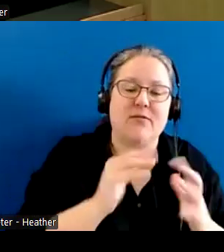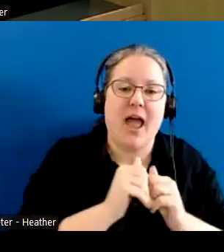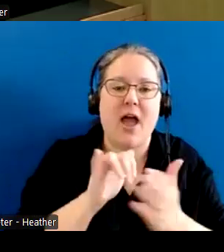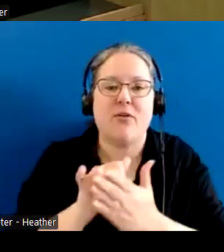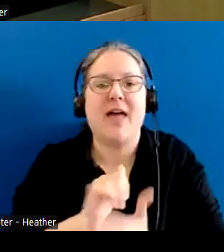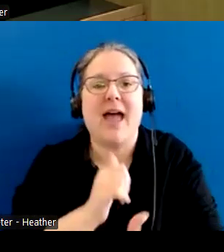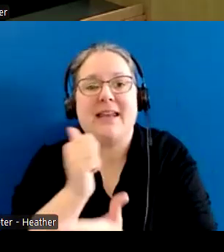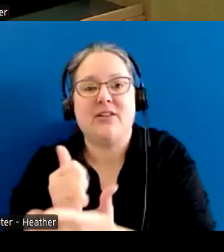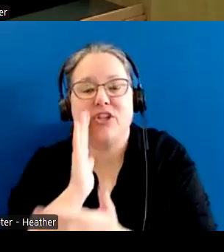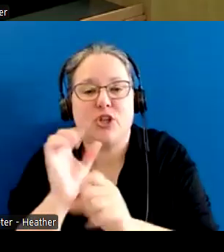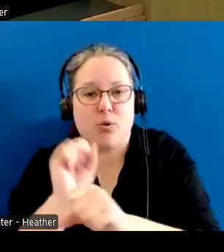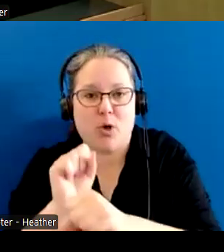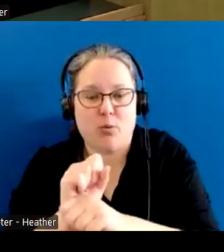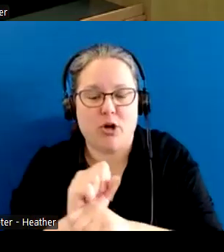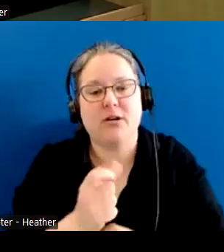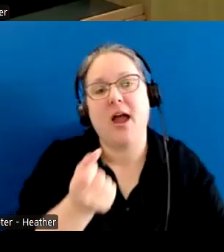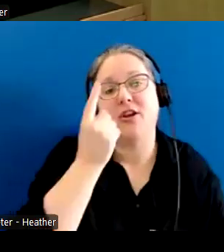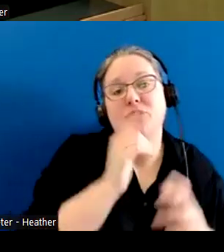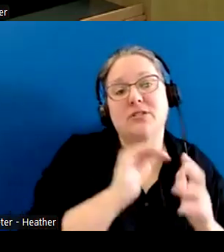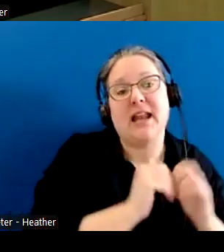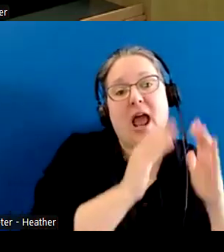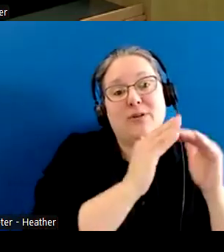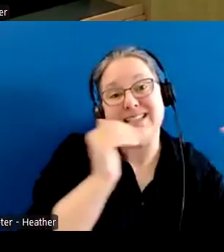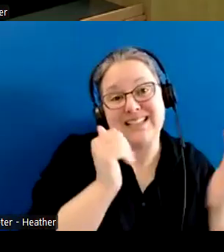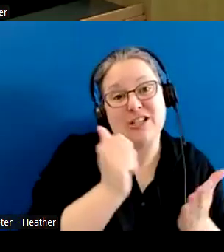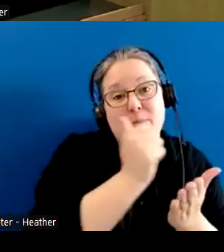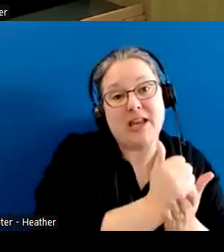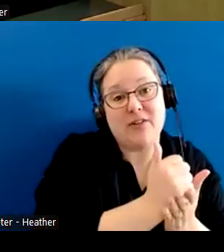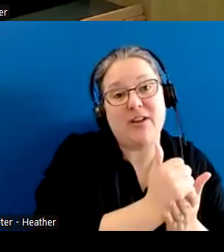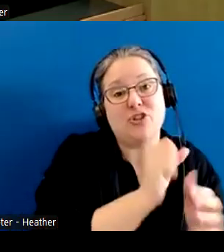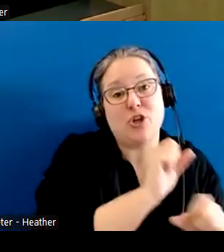intervention works. Understanding how a system level intervention works is important, but for